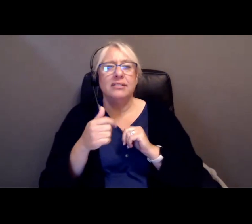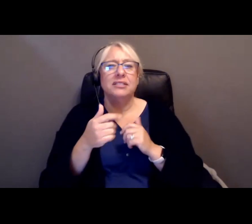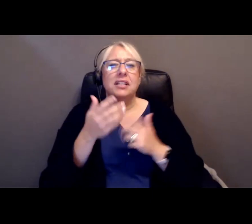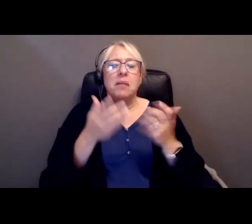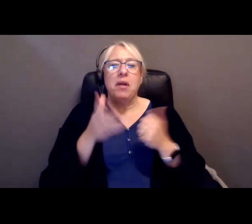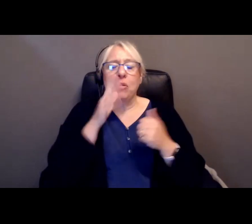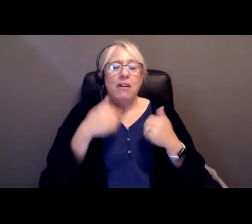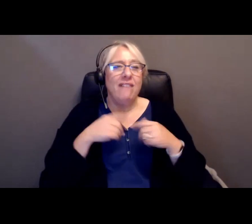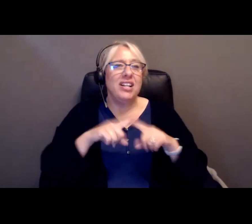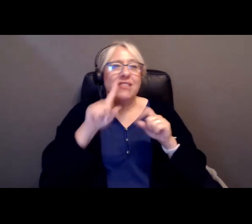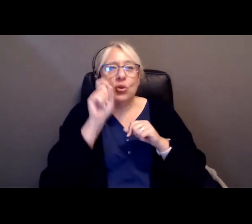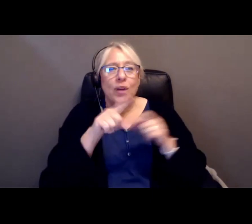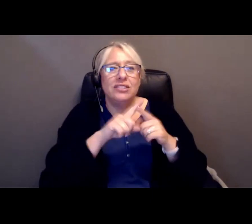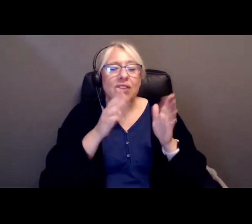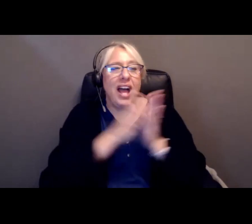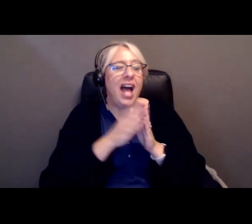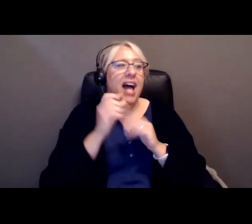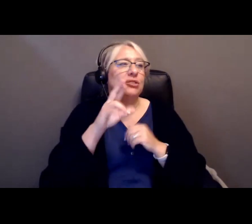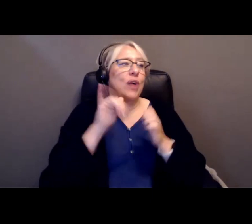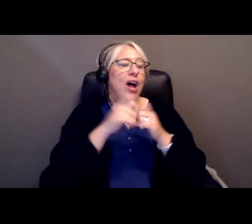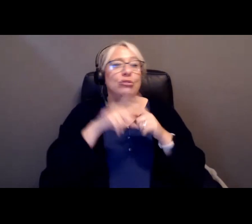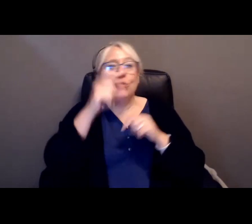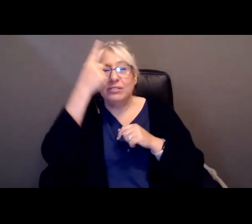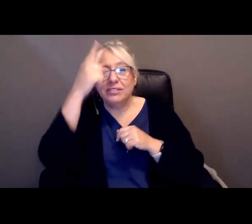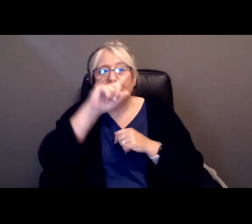ways to understand the information that you get, what to do with the information that you